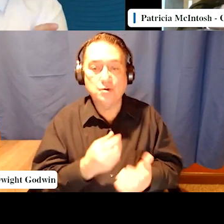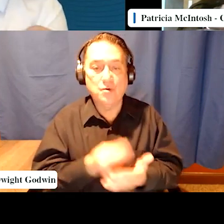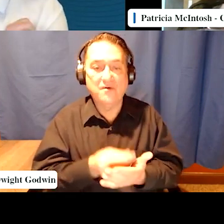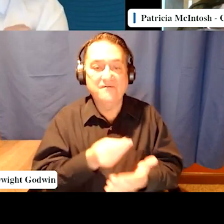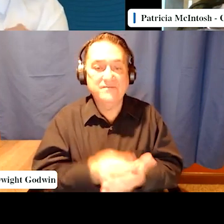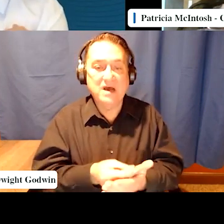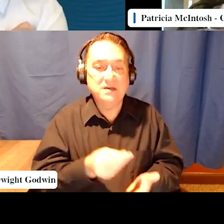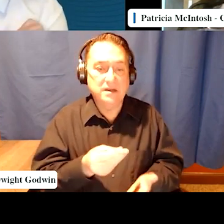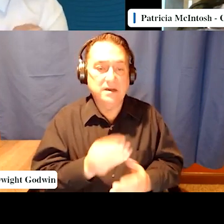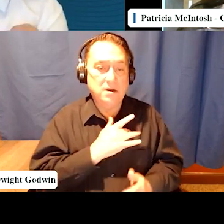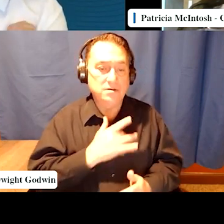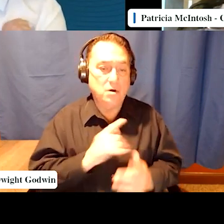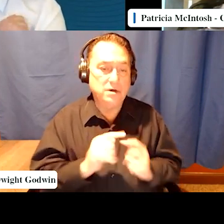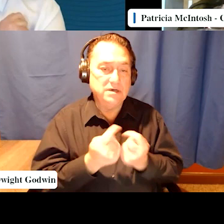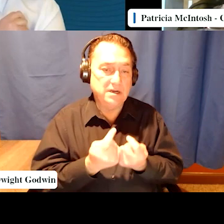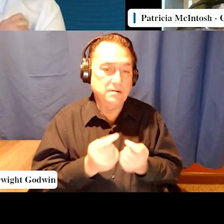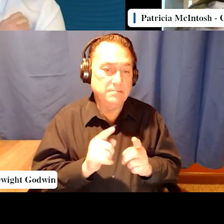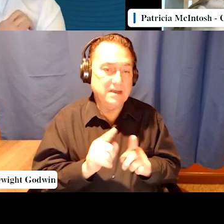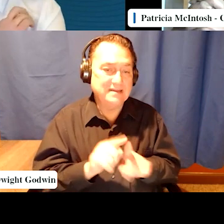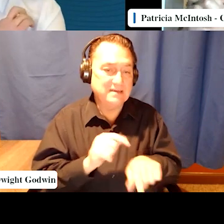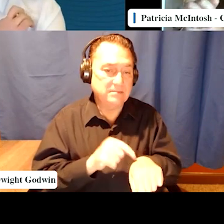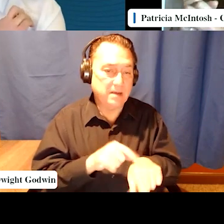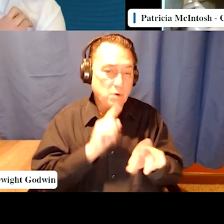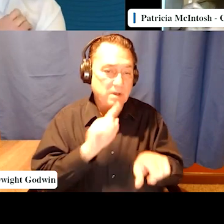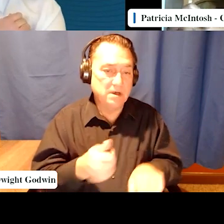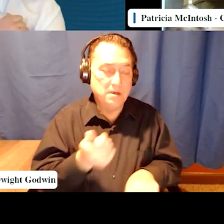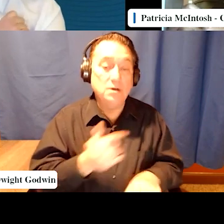while also answering that other question. Sure. So the HEARTeam was a concept